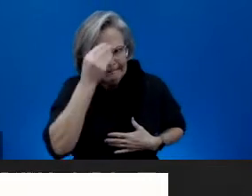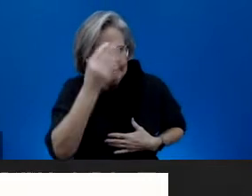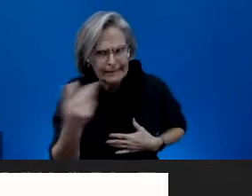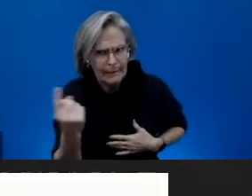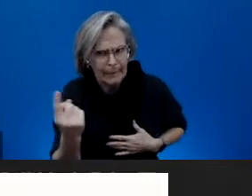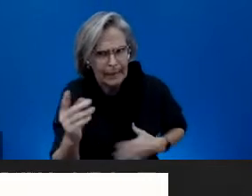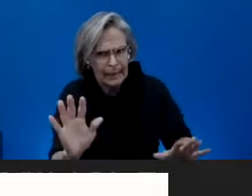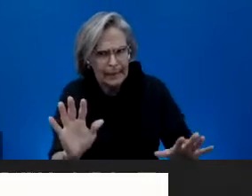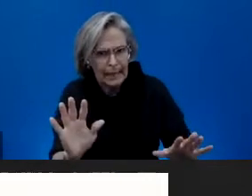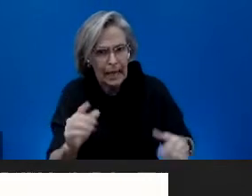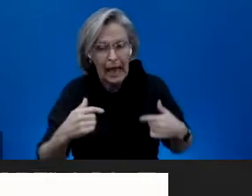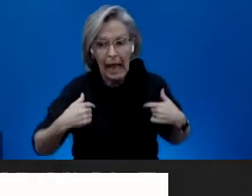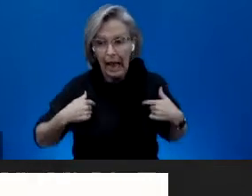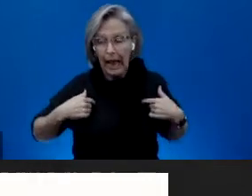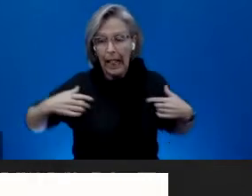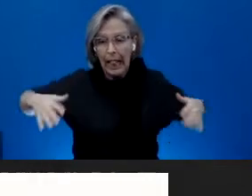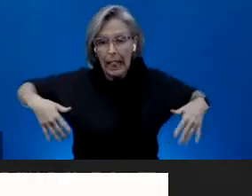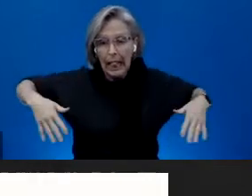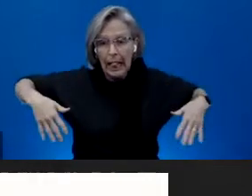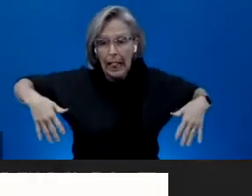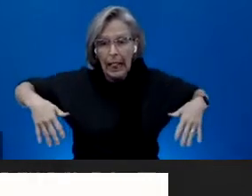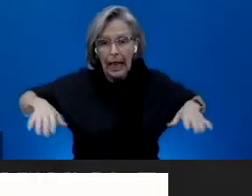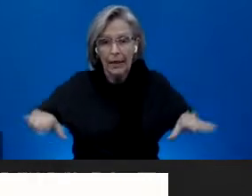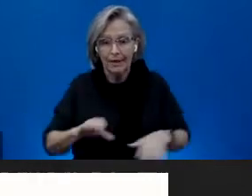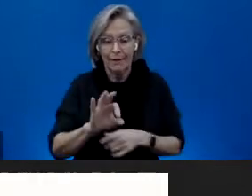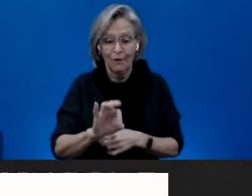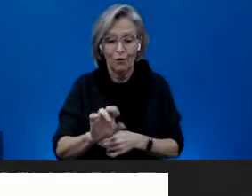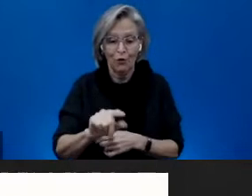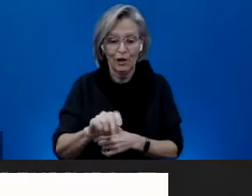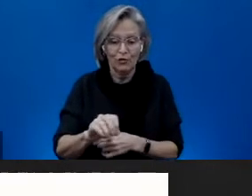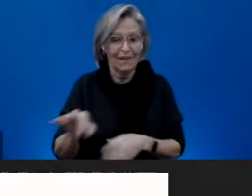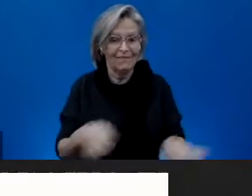I have never done a Fringe Festival as an artist.